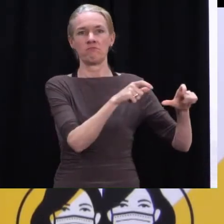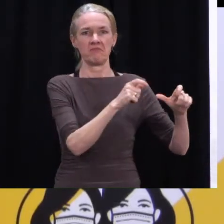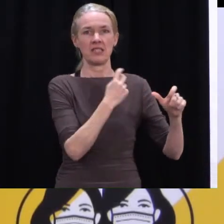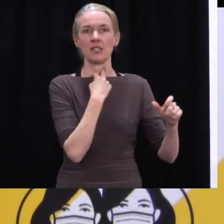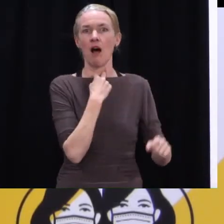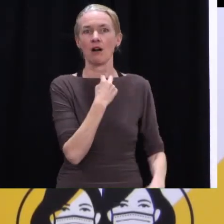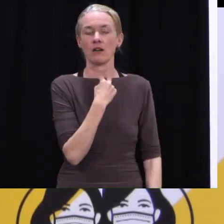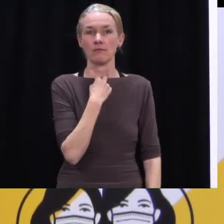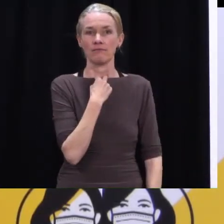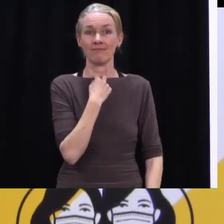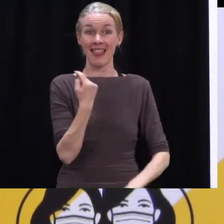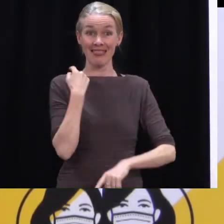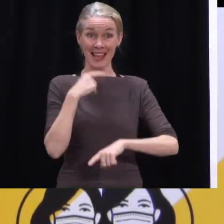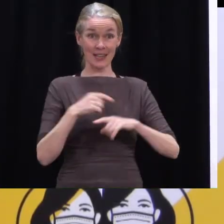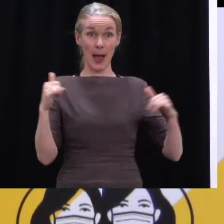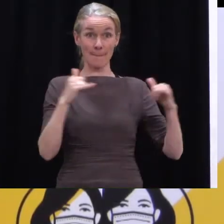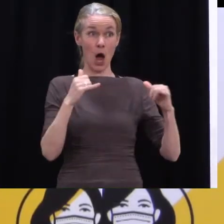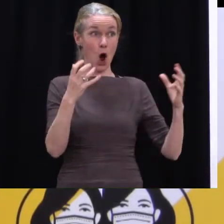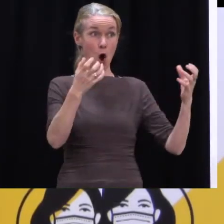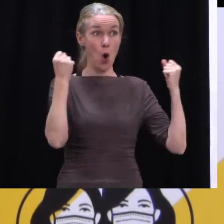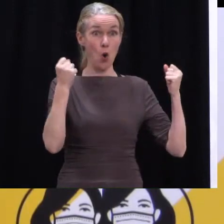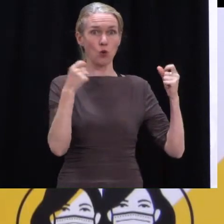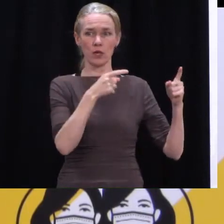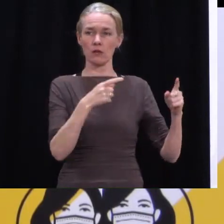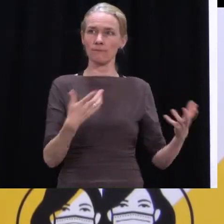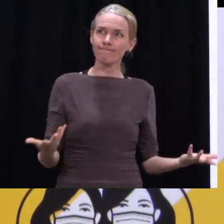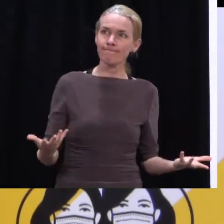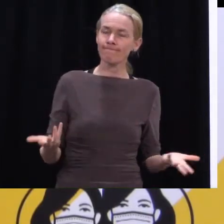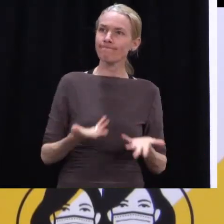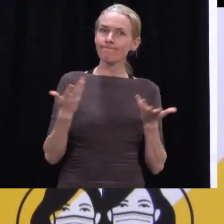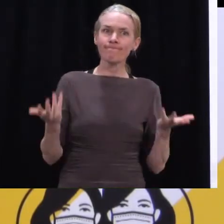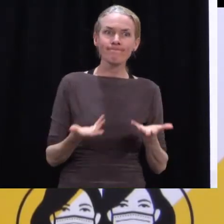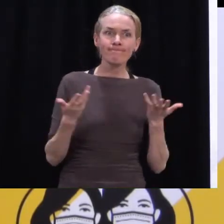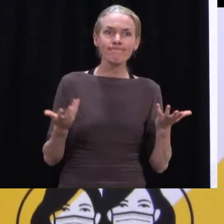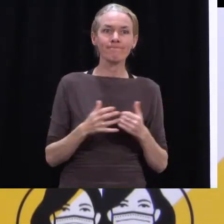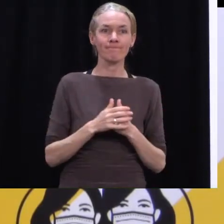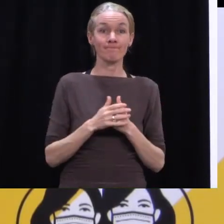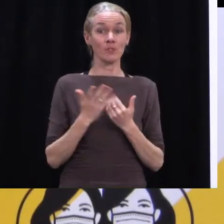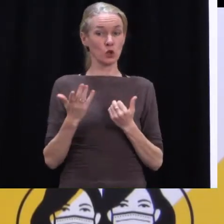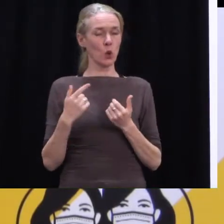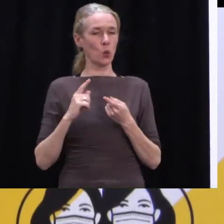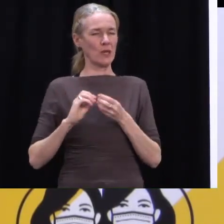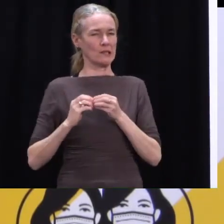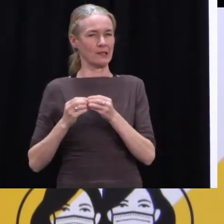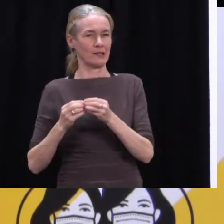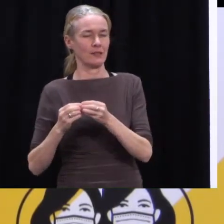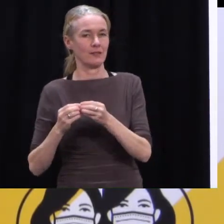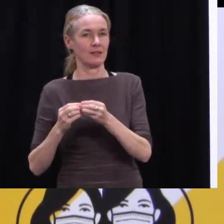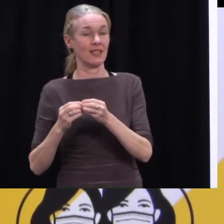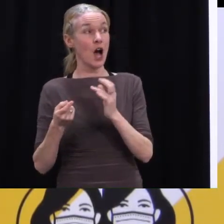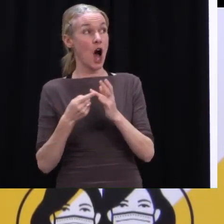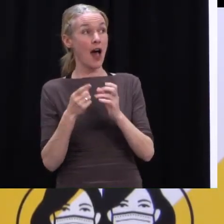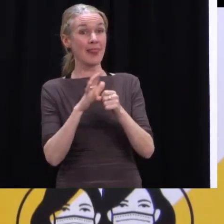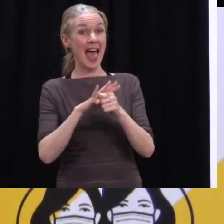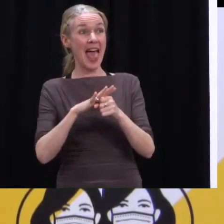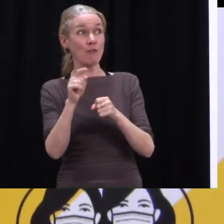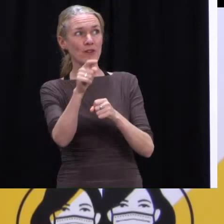emergency situation. There will be a red flight coming out after Australia into New